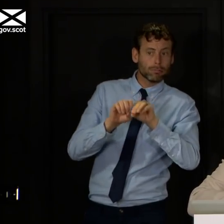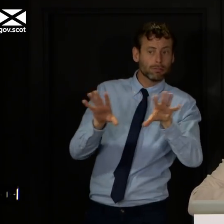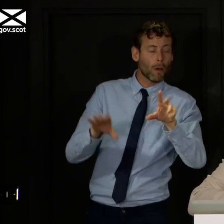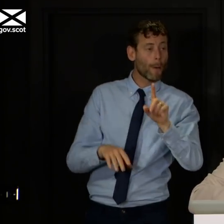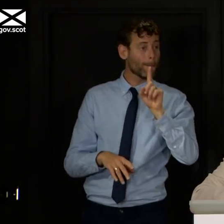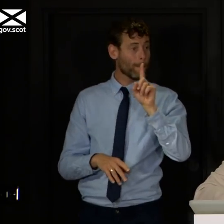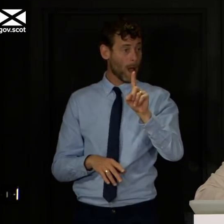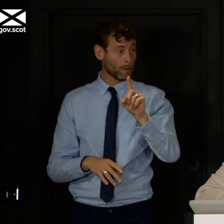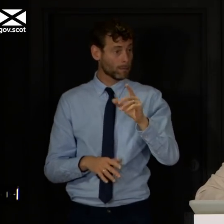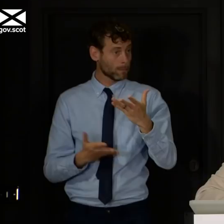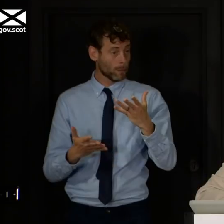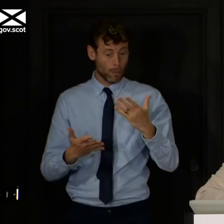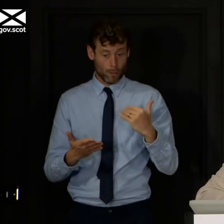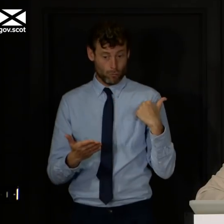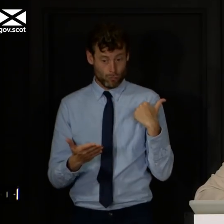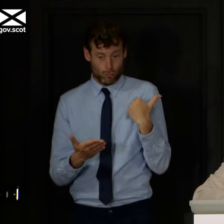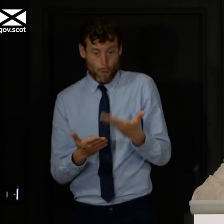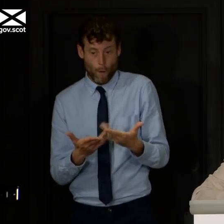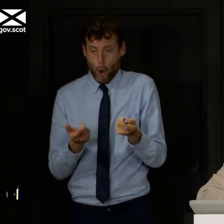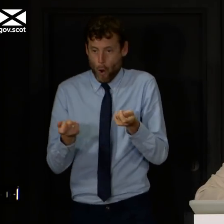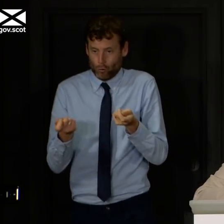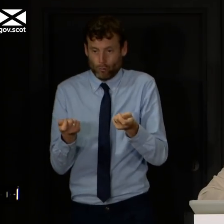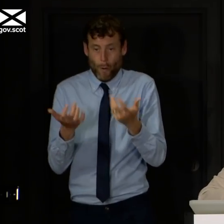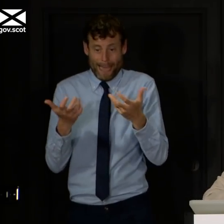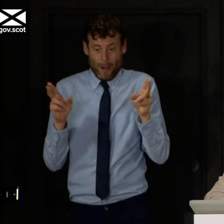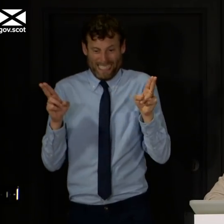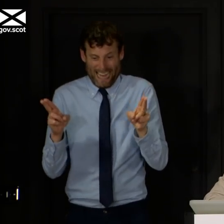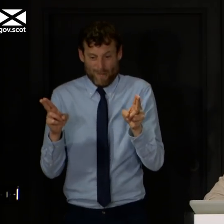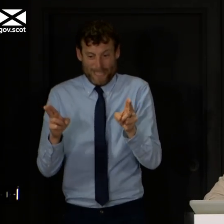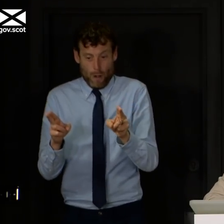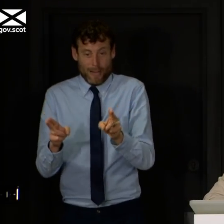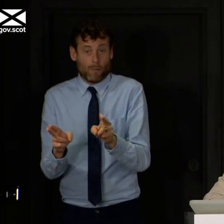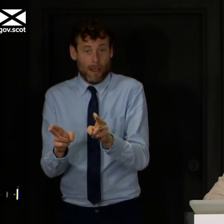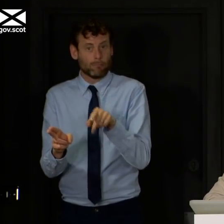that these measures we are putting in place are driving down the virus in care homes right